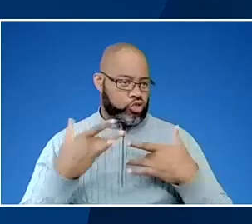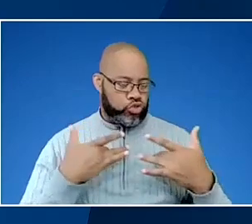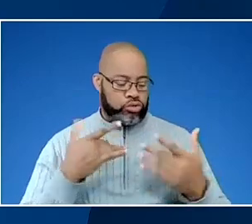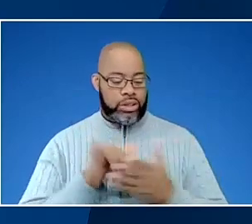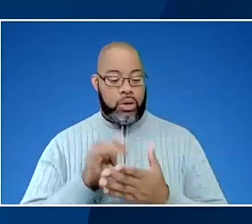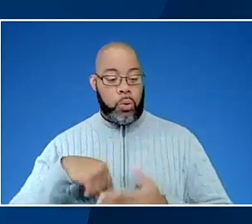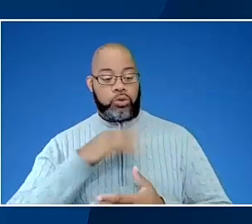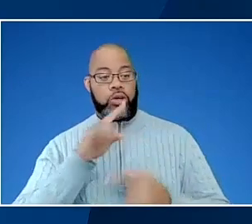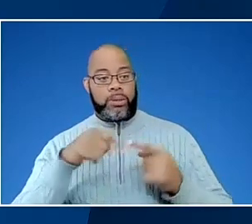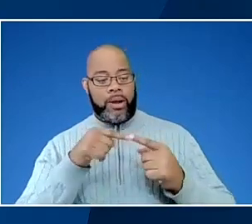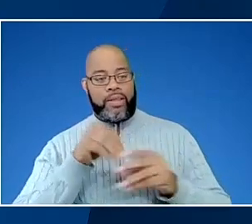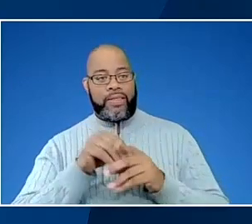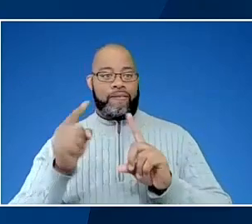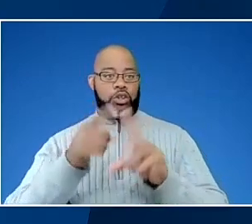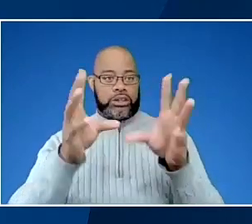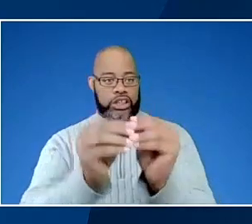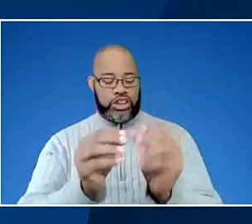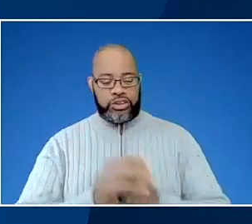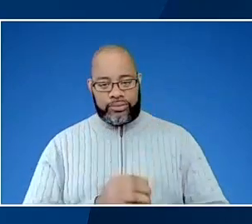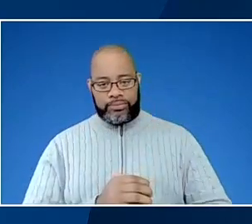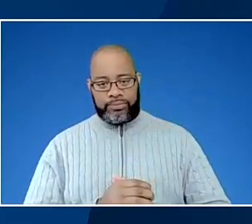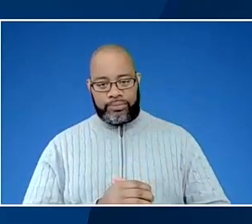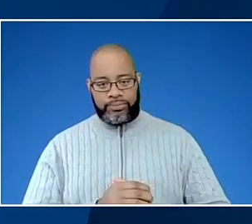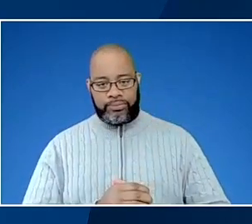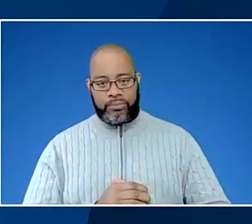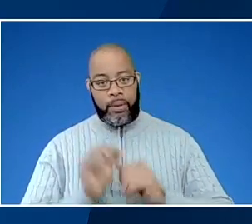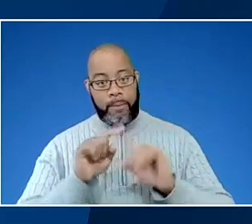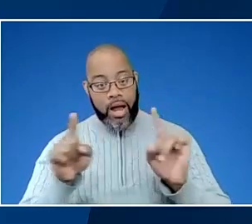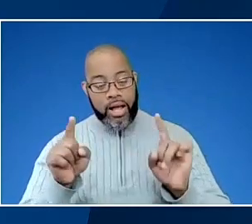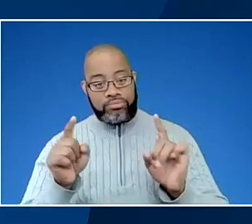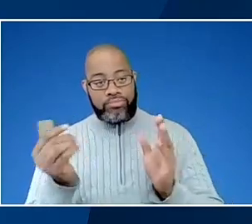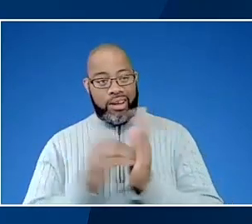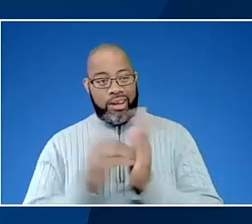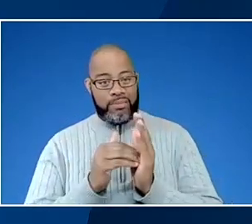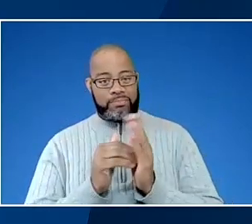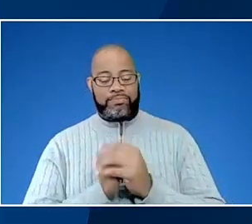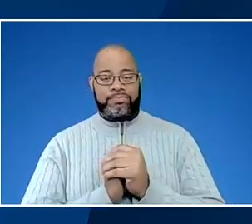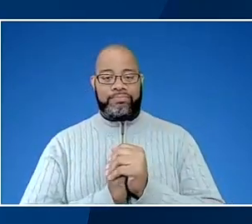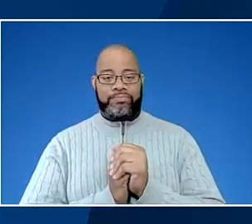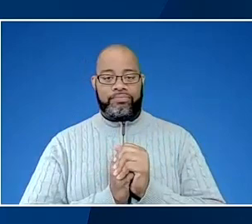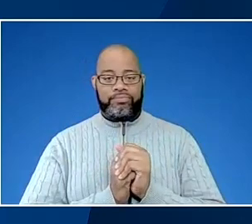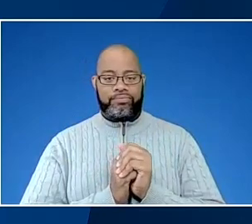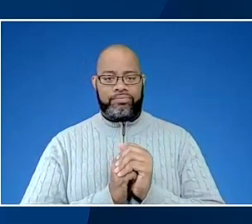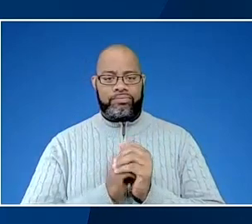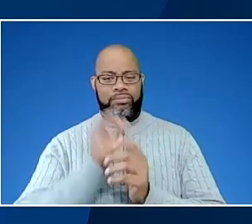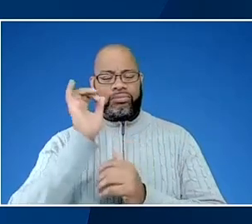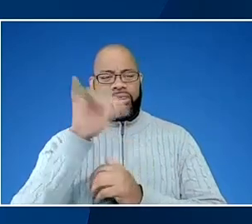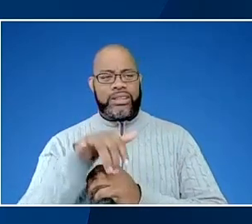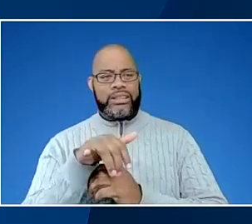in the first session. But again, if this is something that the